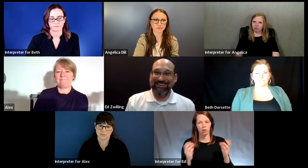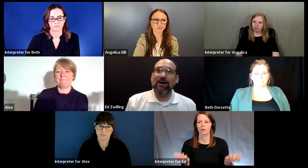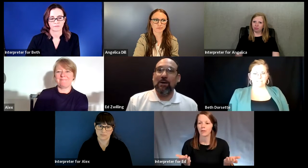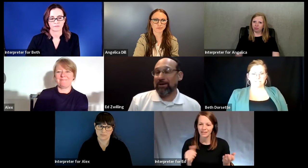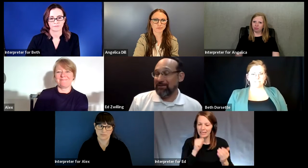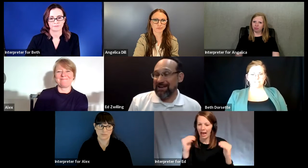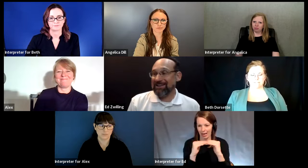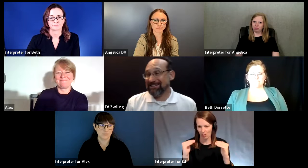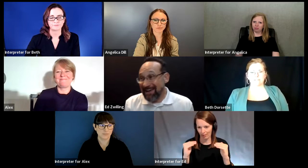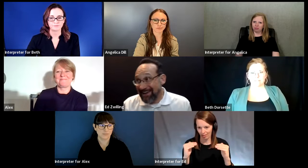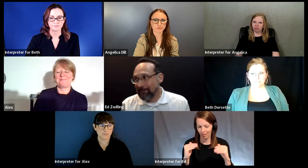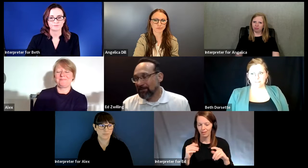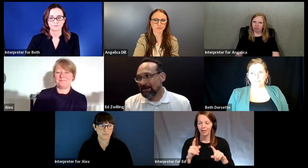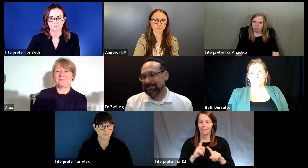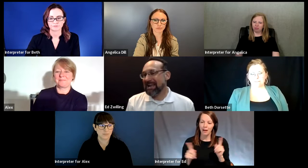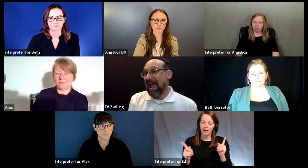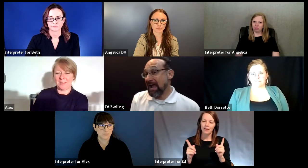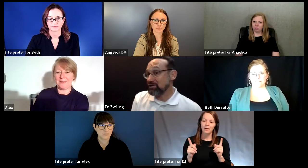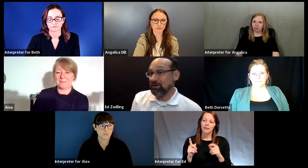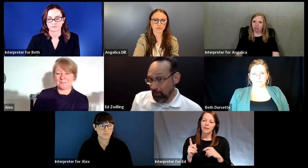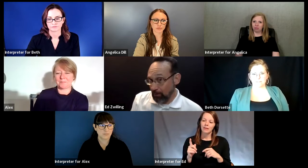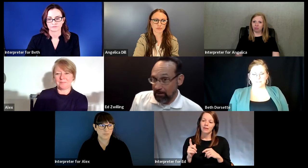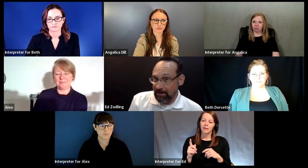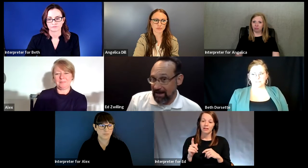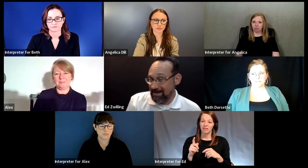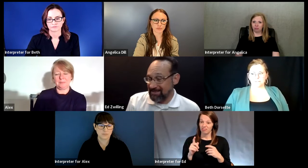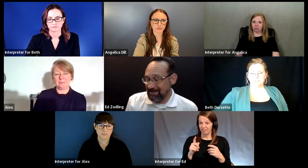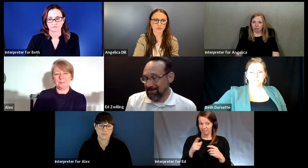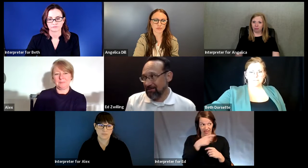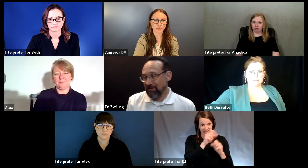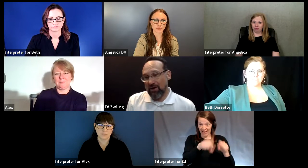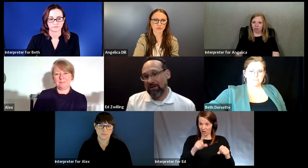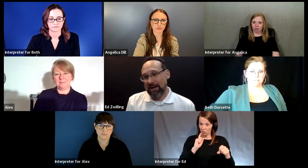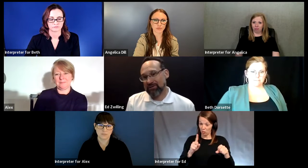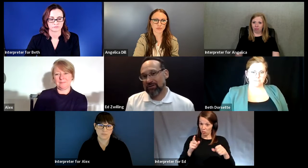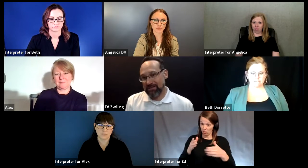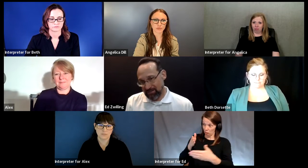But at the end of the day, is that actionable? And I think that's going to vary by jurisdiction.